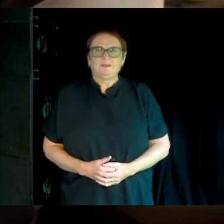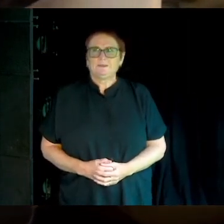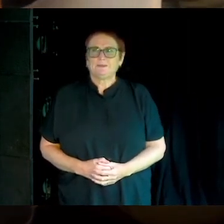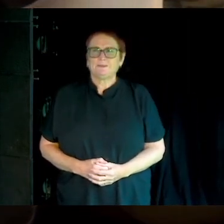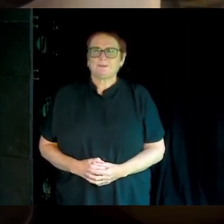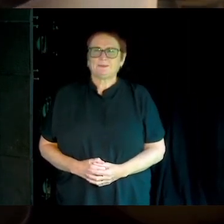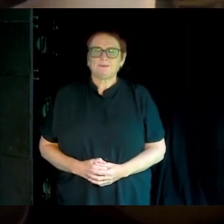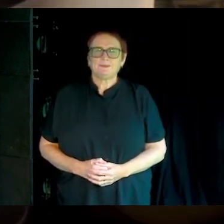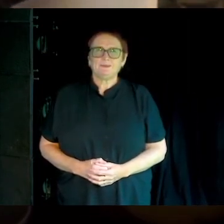so this is the one